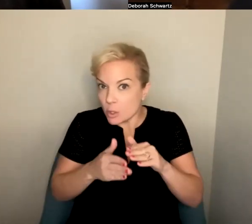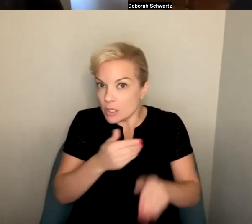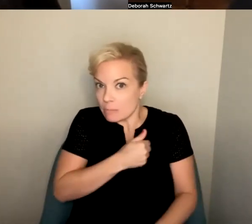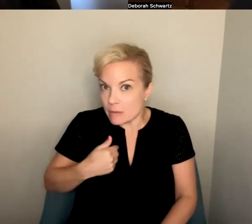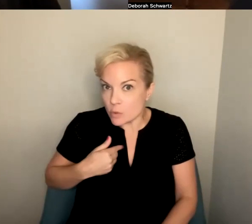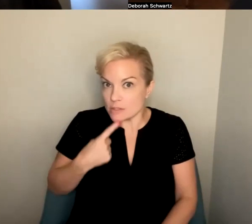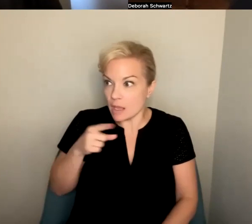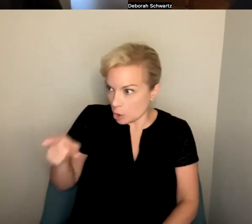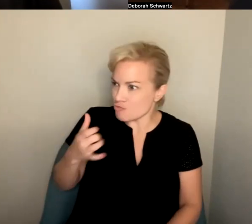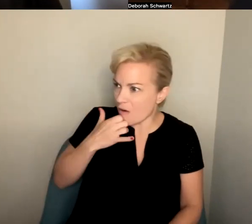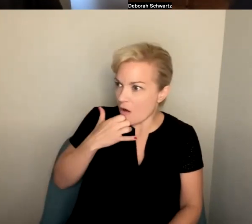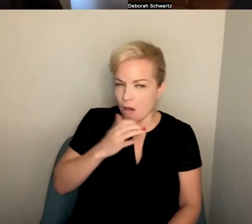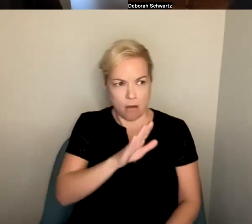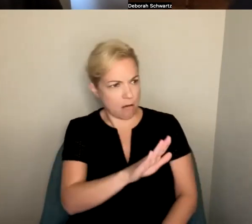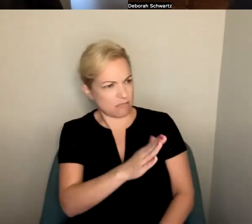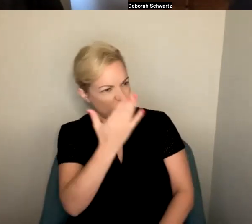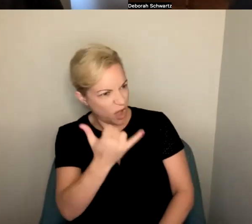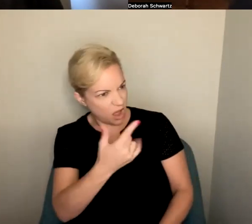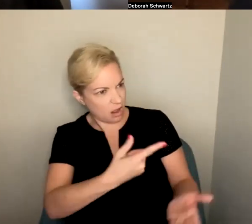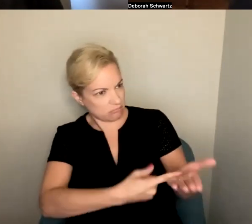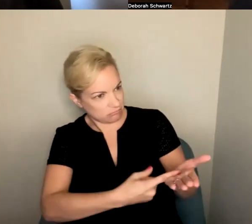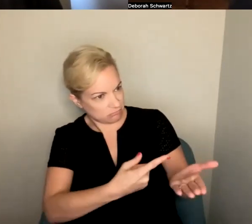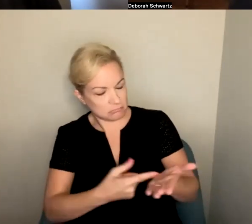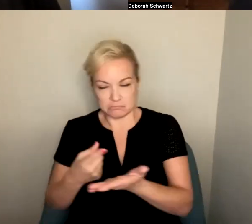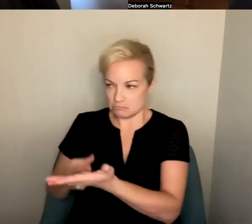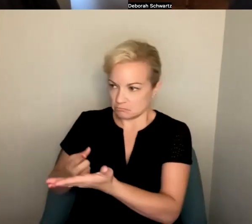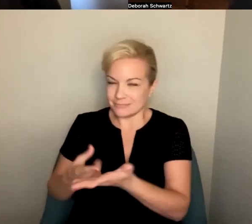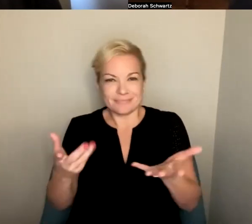to a discussion. So, you know, I'm always leery of somebody that kind of steps forward